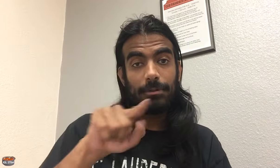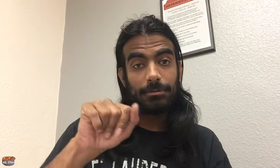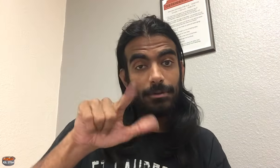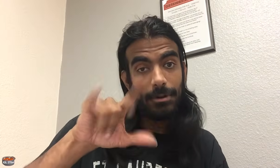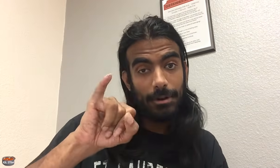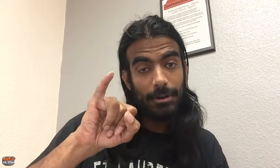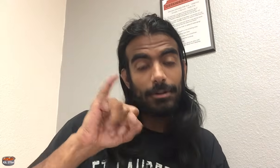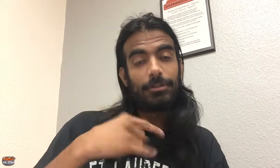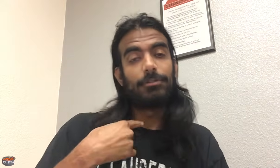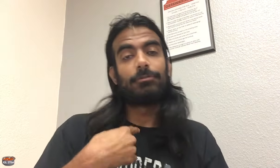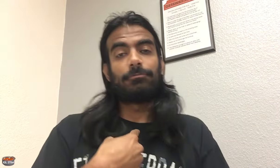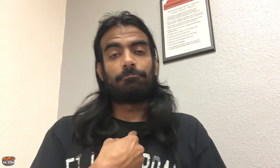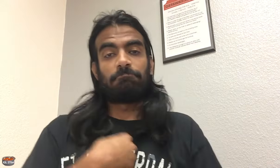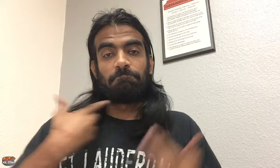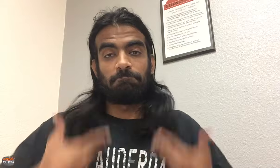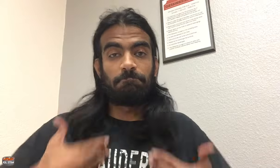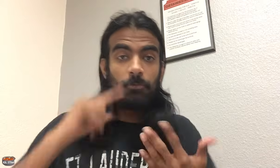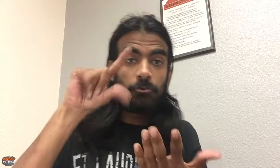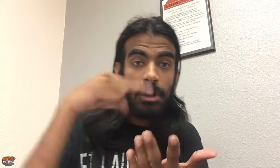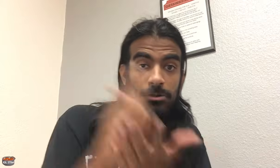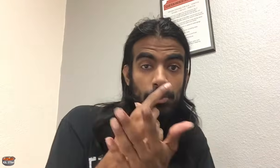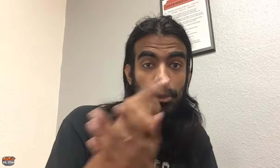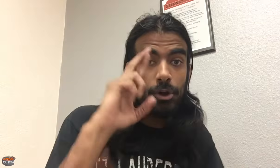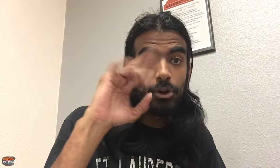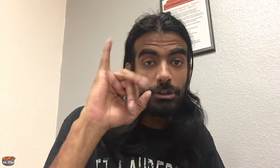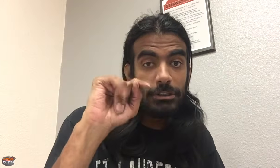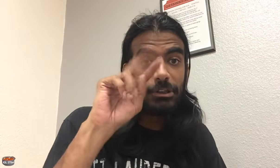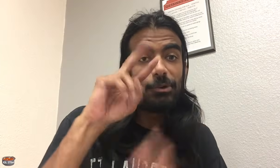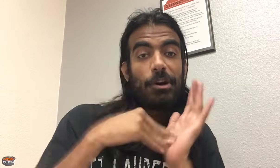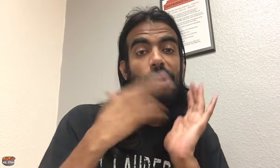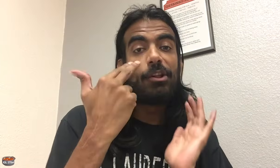[Ayaz] Hello everyone, my name is Ayaz Ali. I graduated